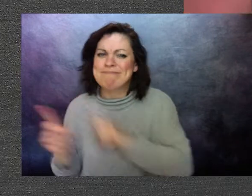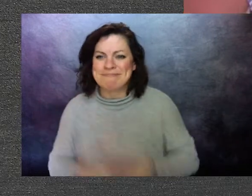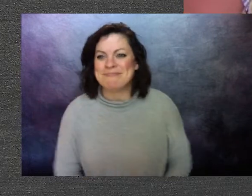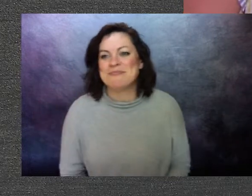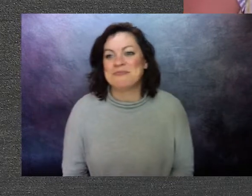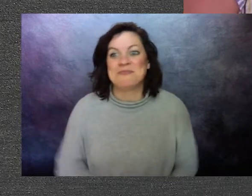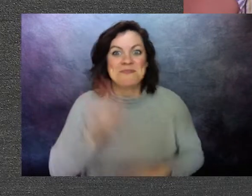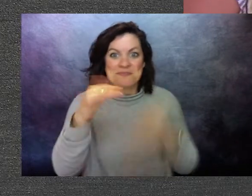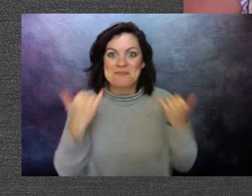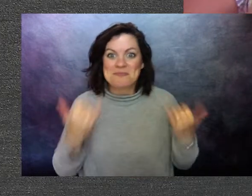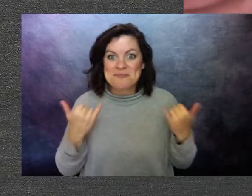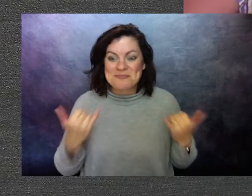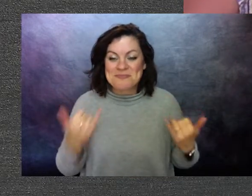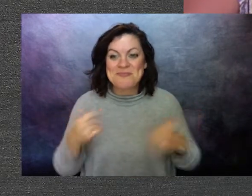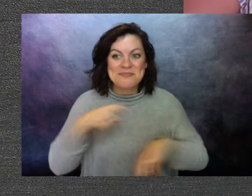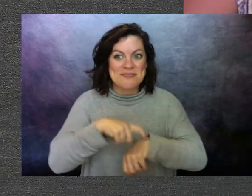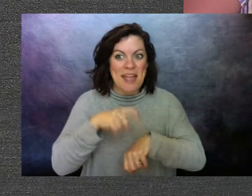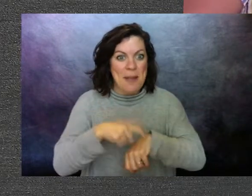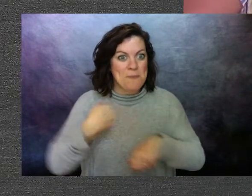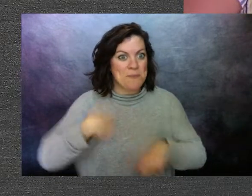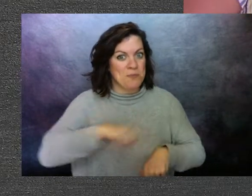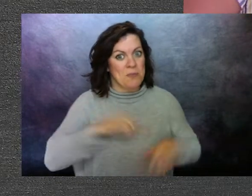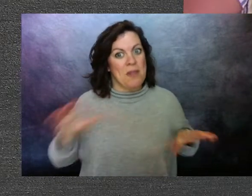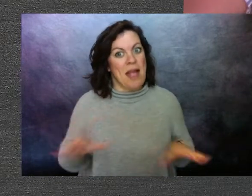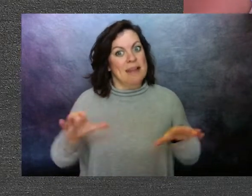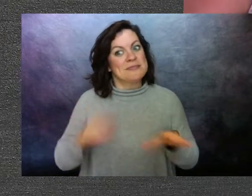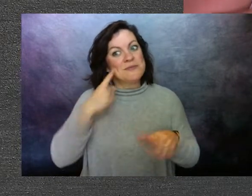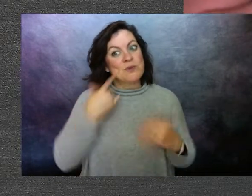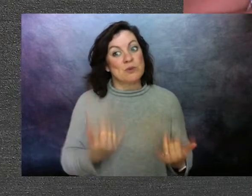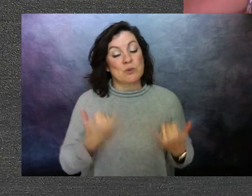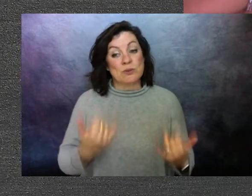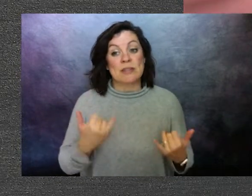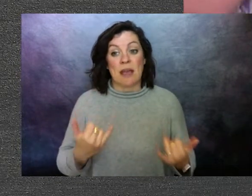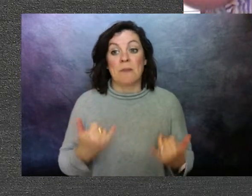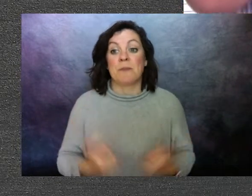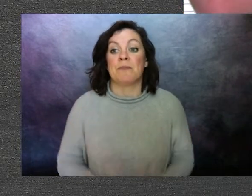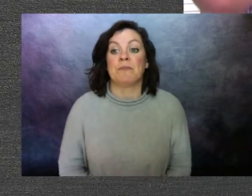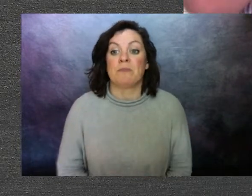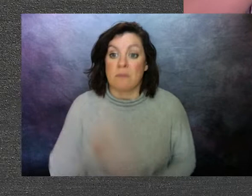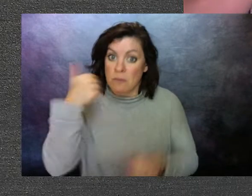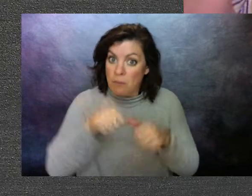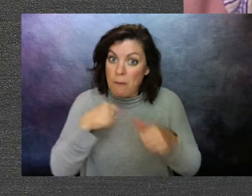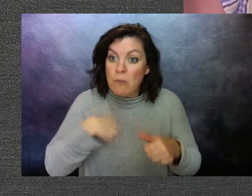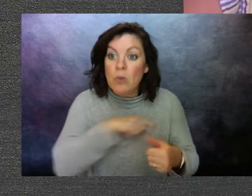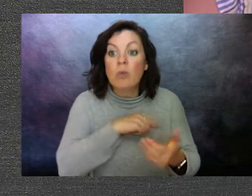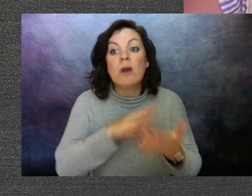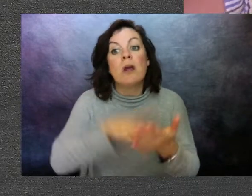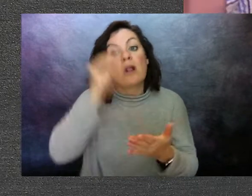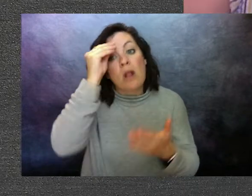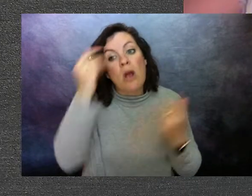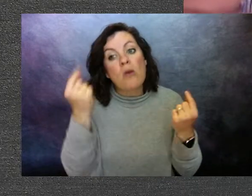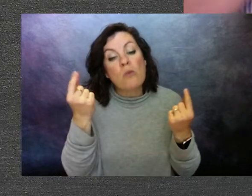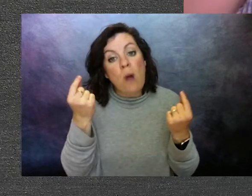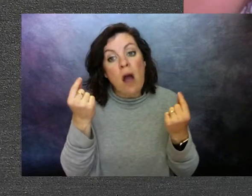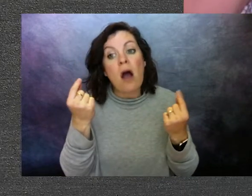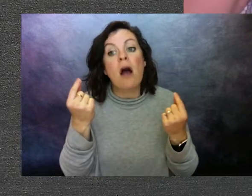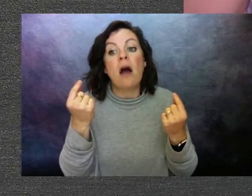Okay, so now it is time for us to do our activity today. And I said that we are going to be talking and sorting